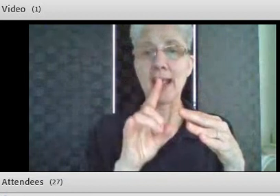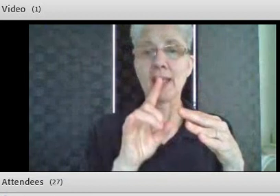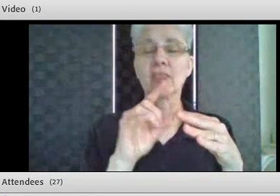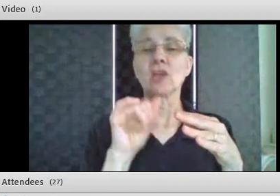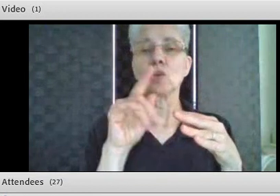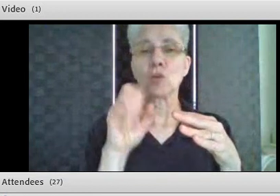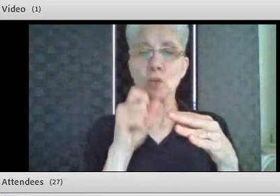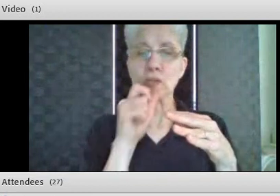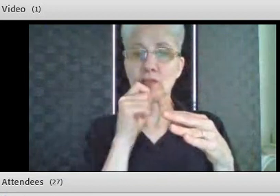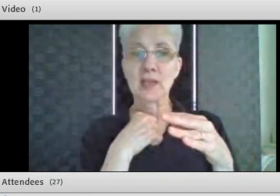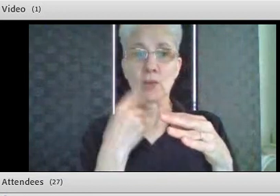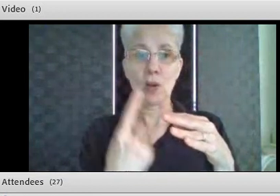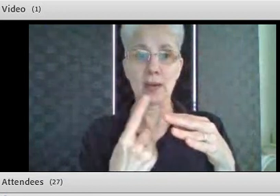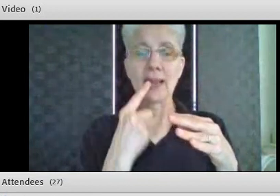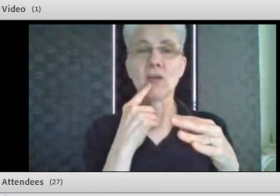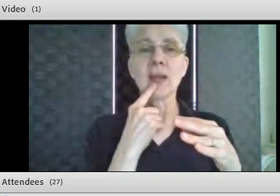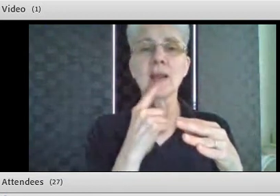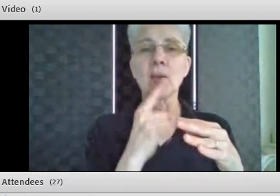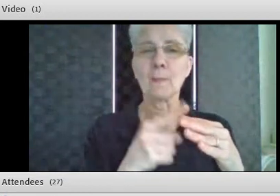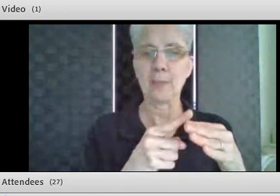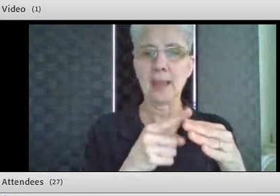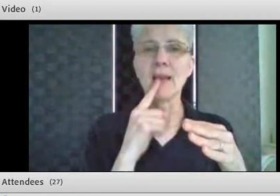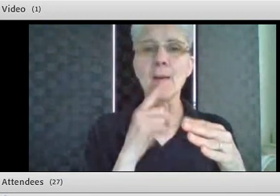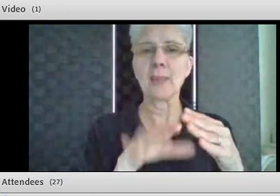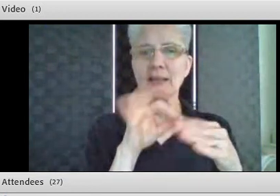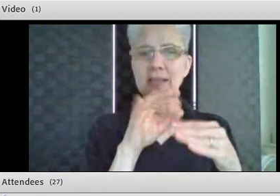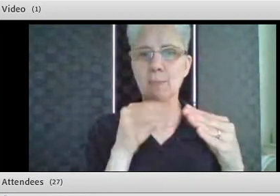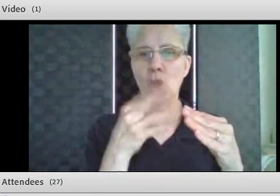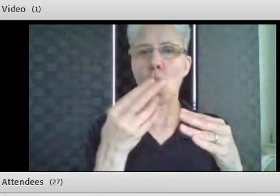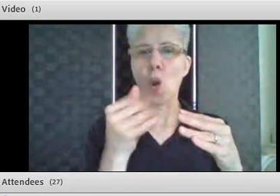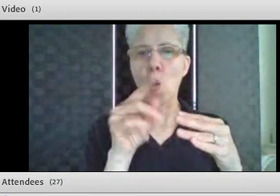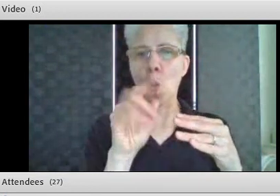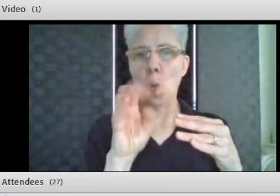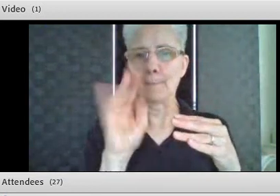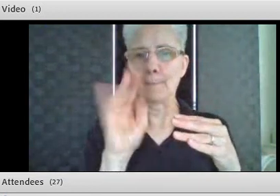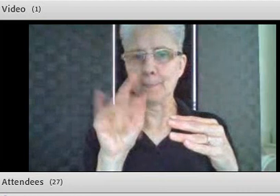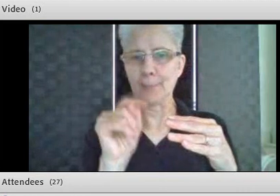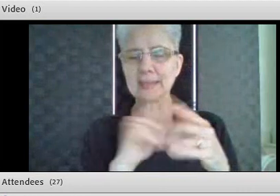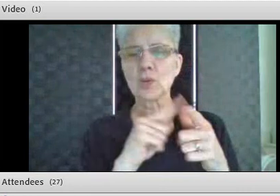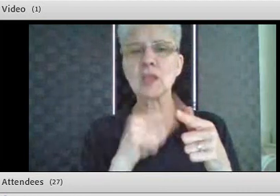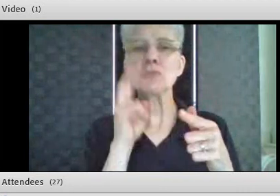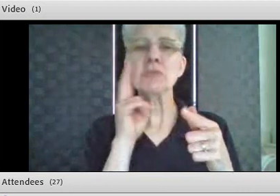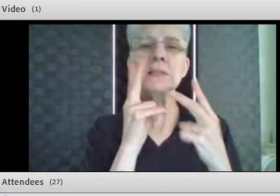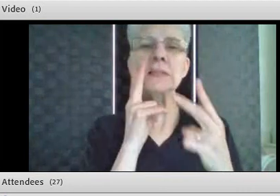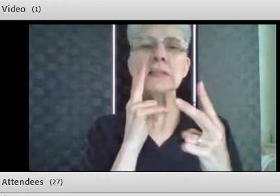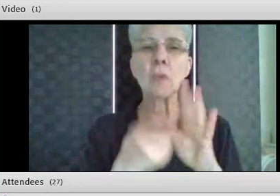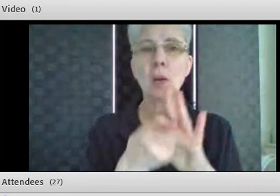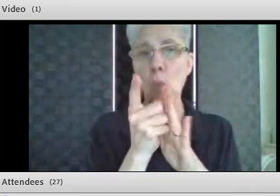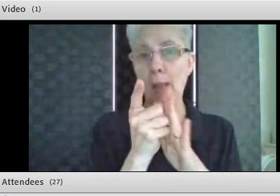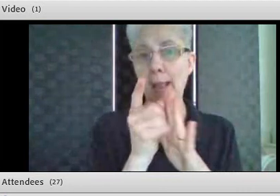in two different columns within the one main one, this would be two eighth notes, ti, ti.